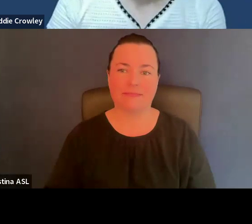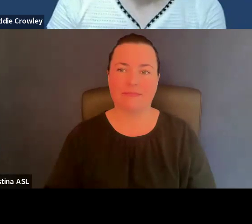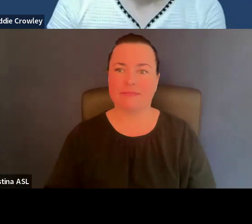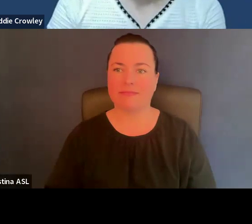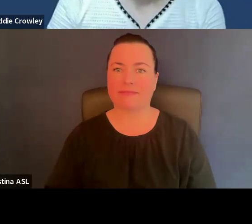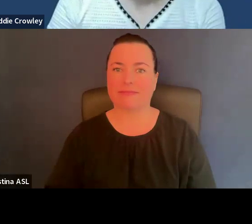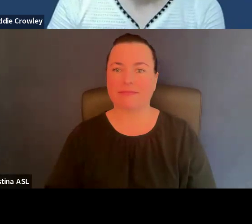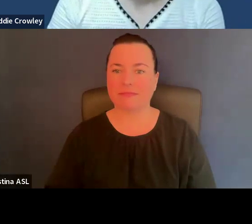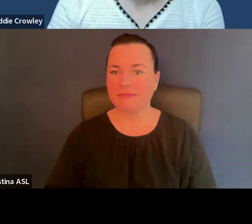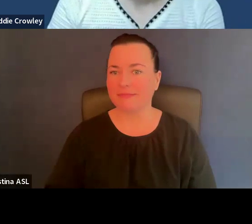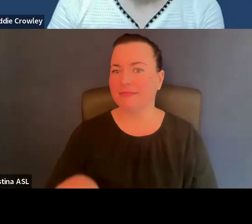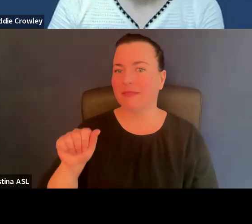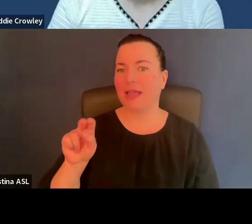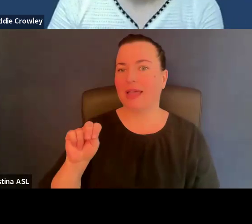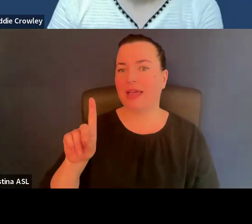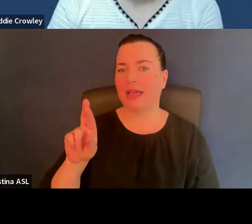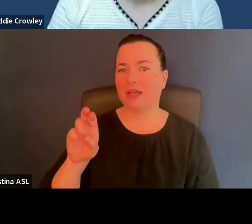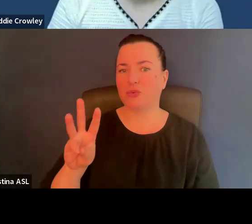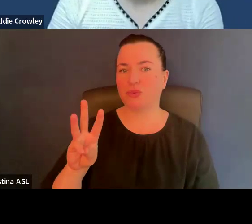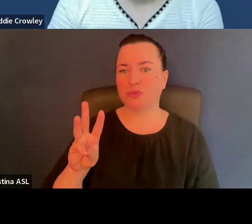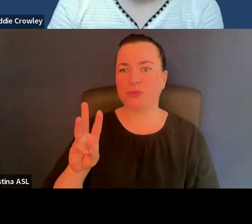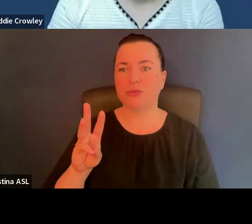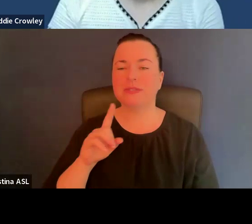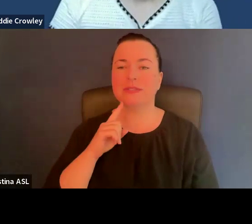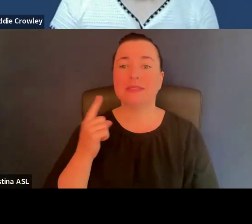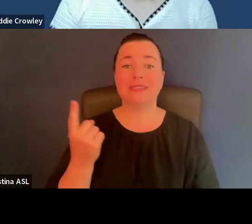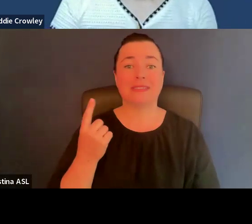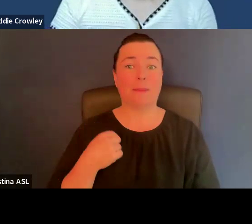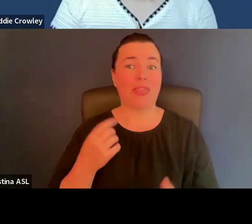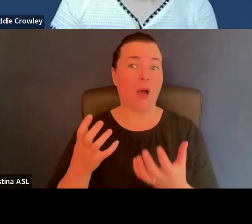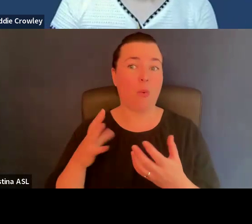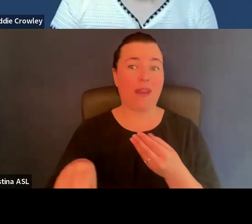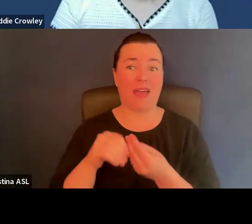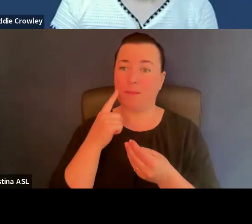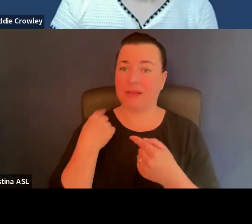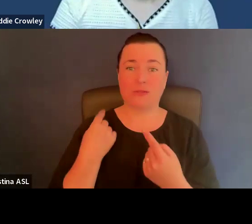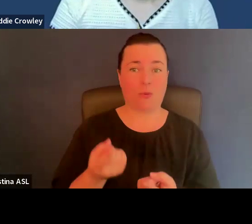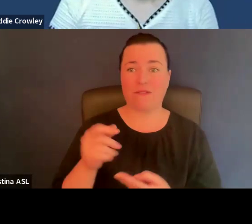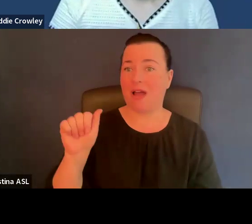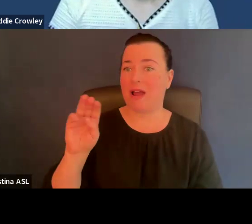One thing that I'd like to add, because so far, Amanda, Damian, everybody's...